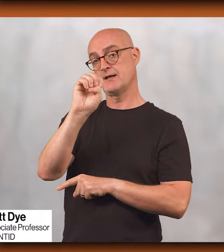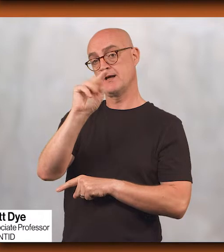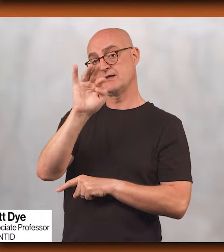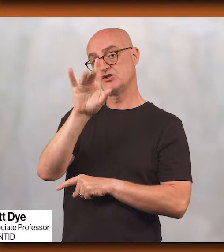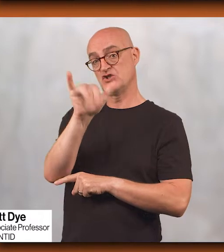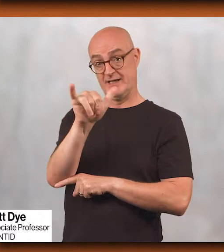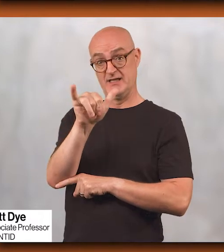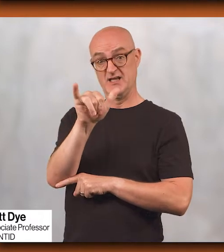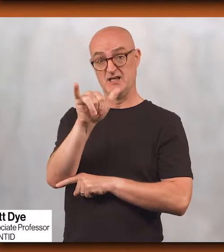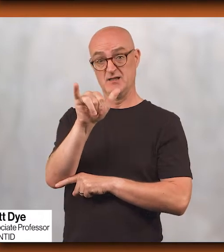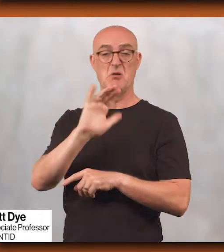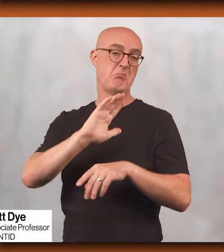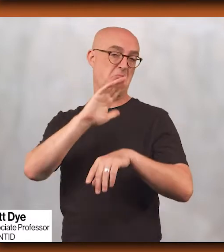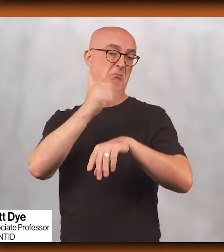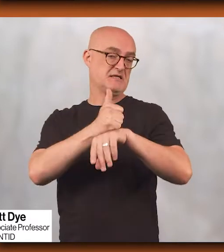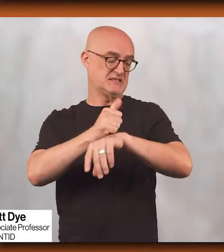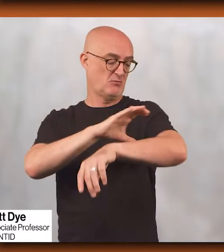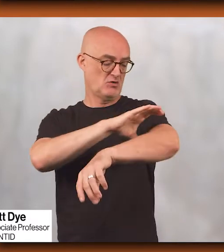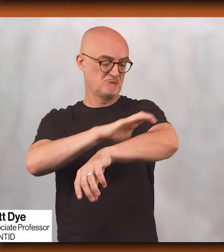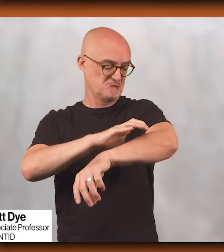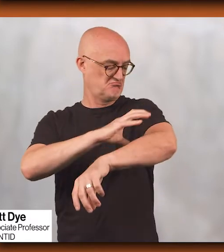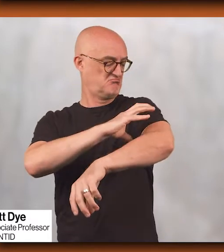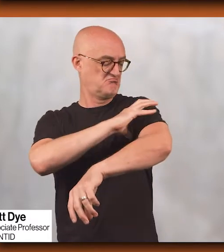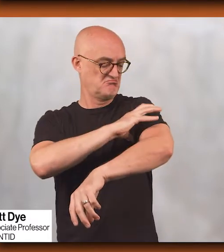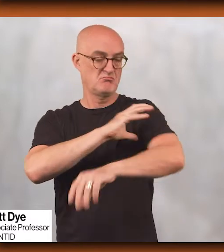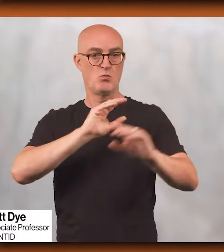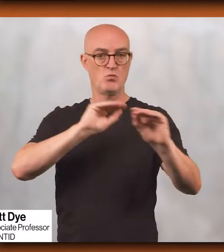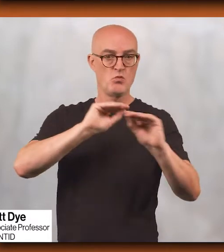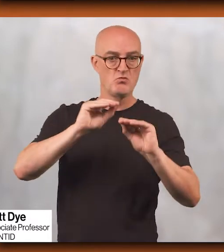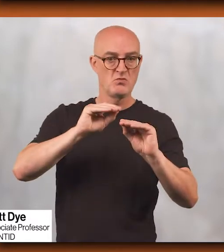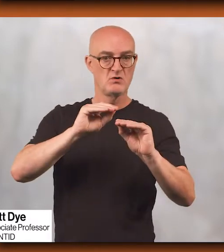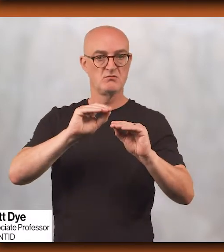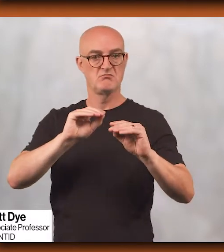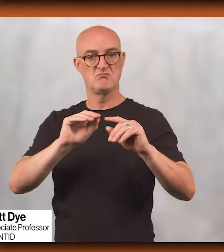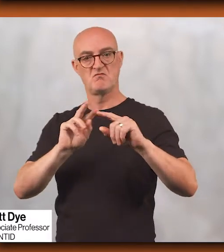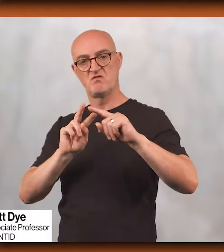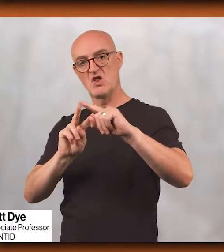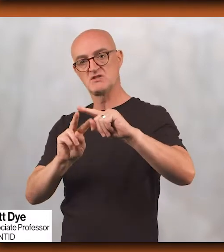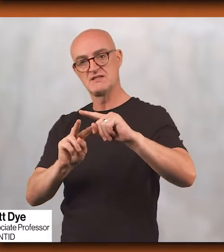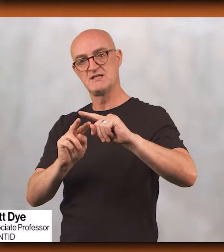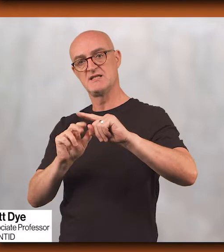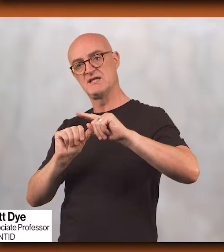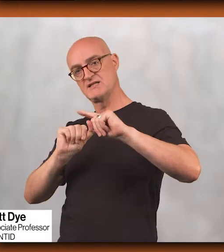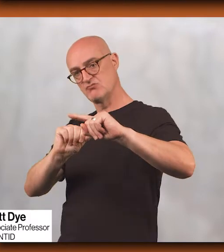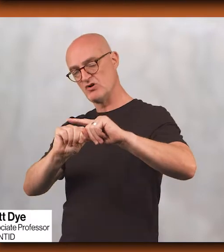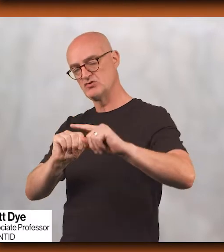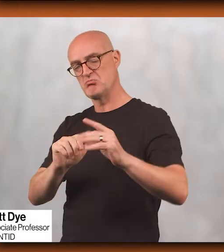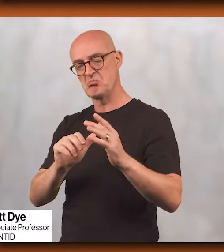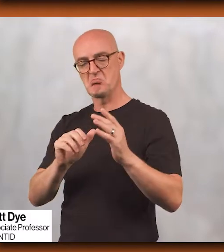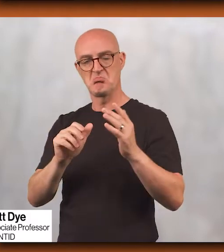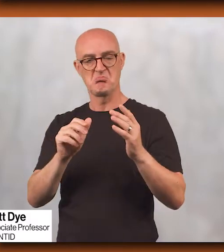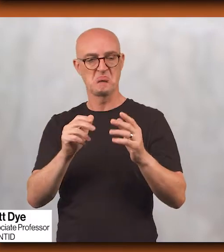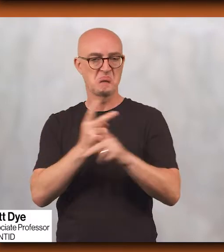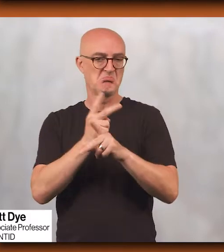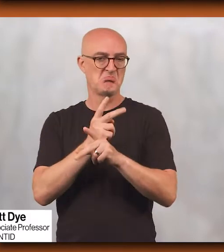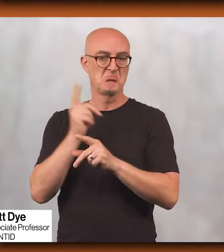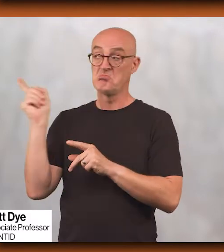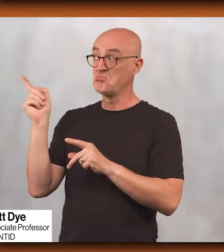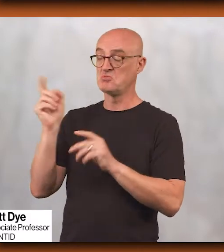and masses of the limbs, and on the x-axis, we have the frame number, and on the y-axis, we have the kinetic energy